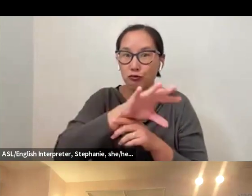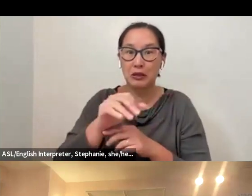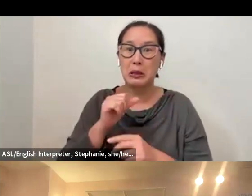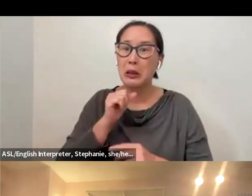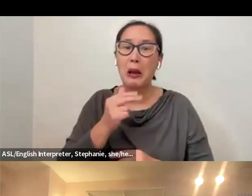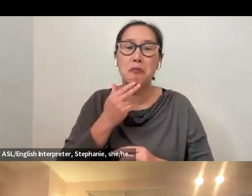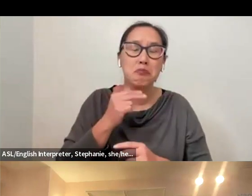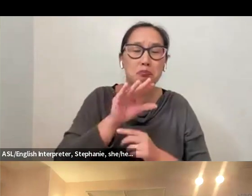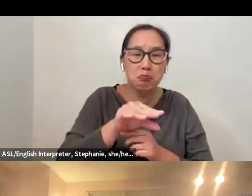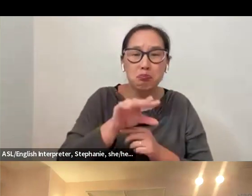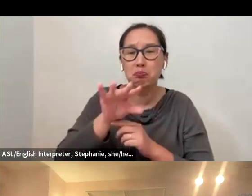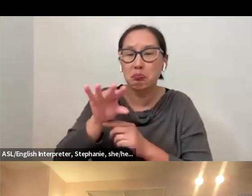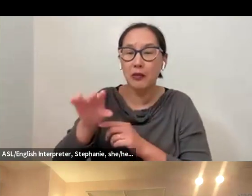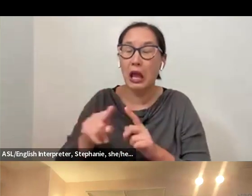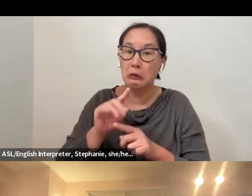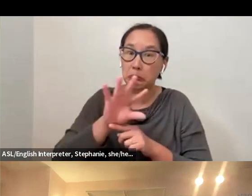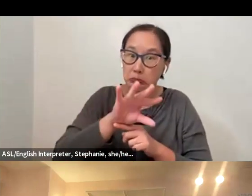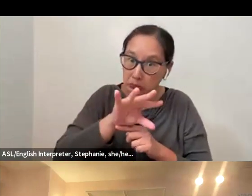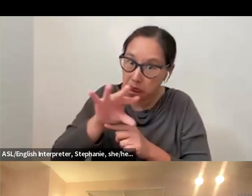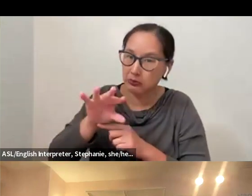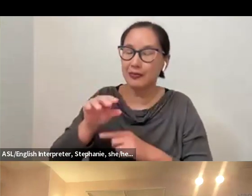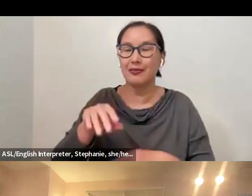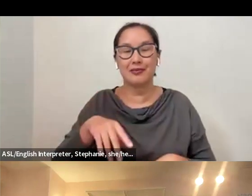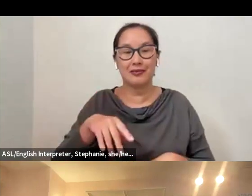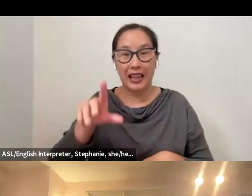I'm talking about like 20TB of footage.